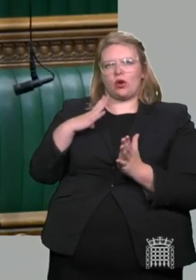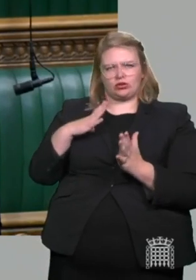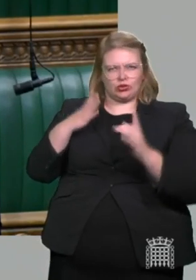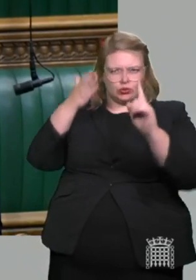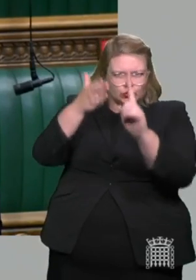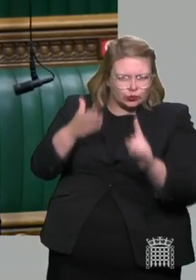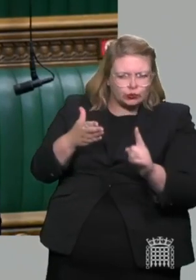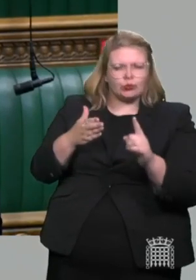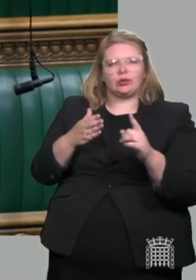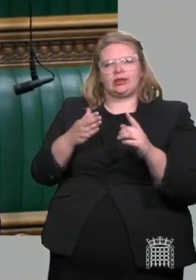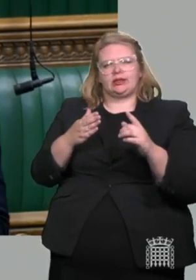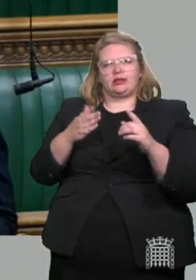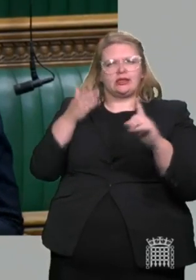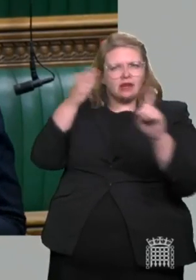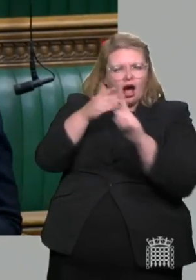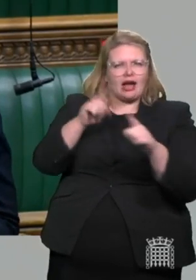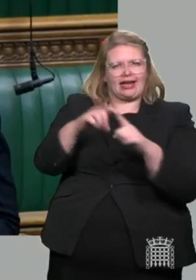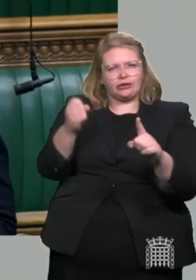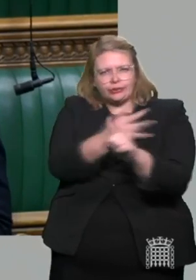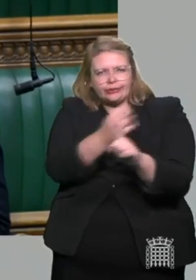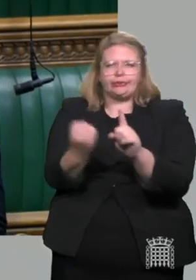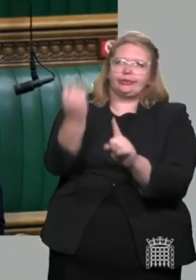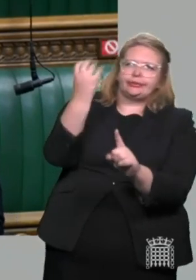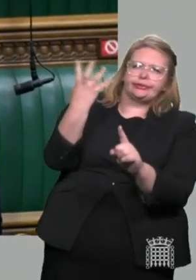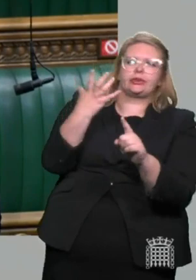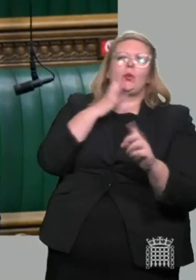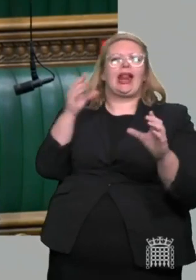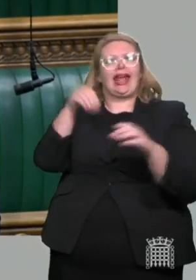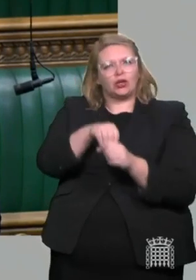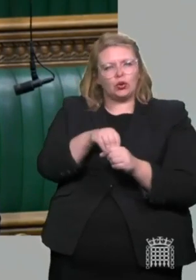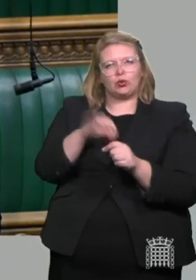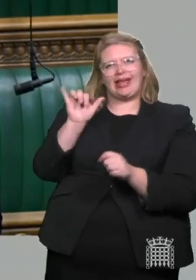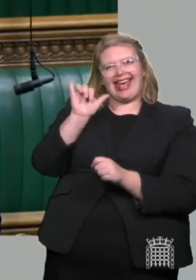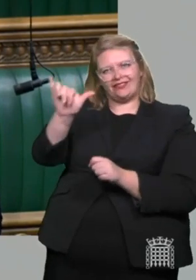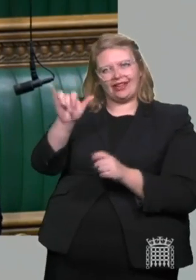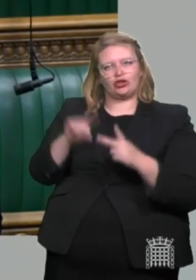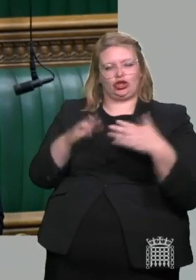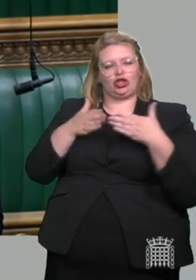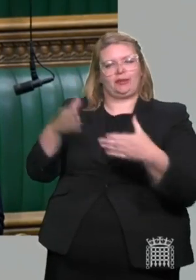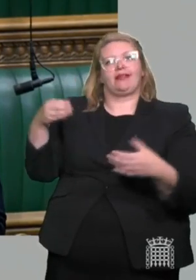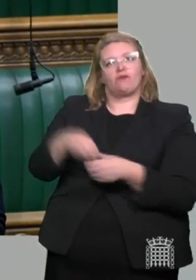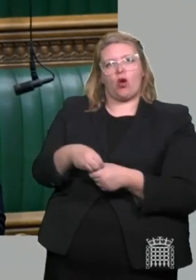emissions target, but surely he knows that we will miss that target if we proceed with a third runway